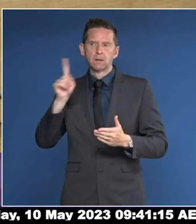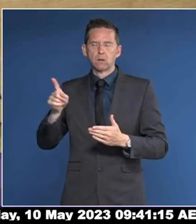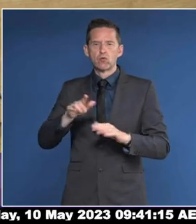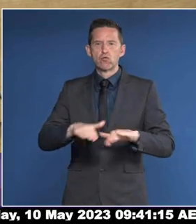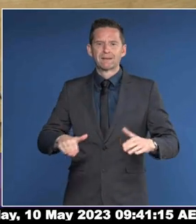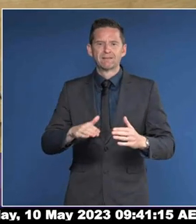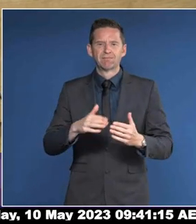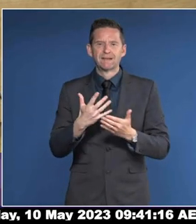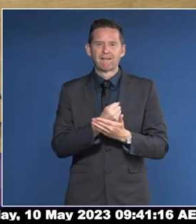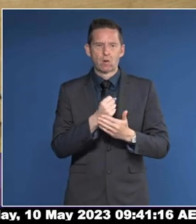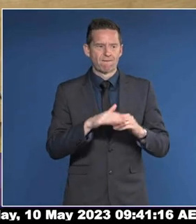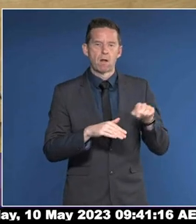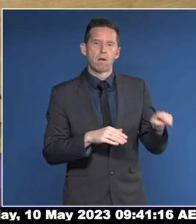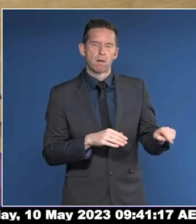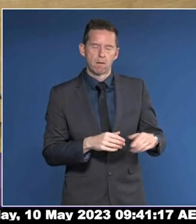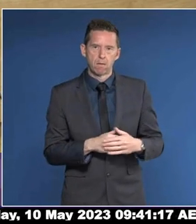expressed to them by a community member.